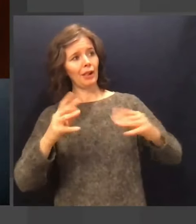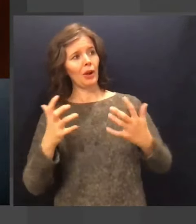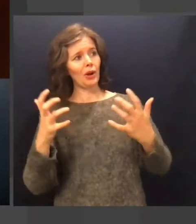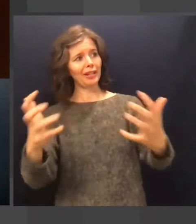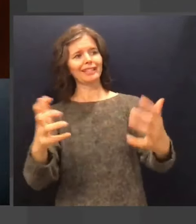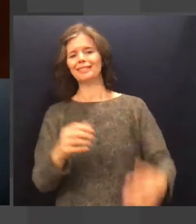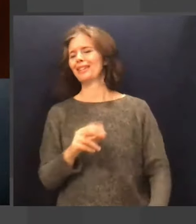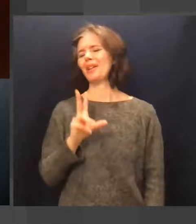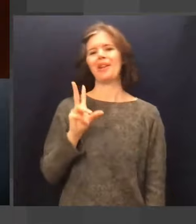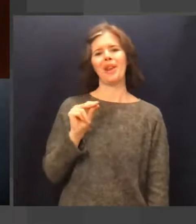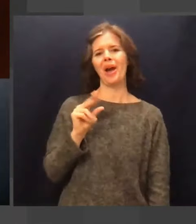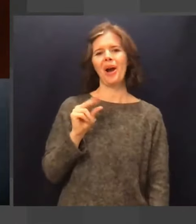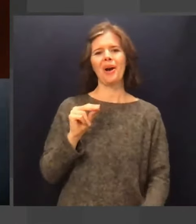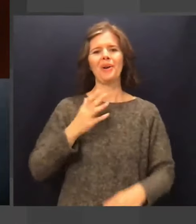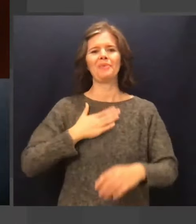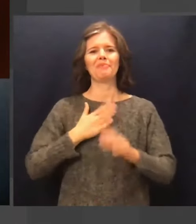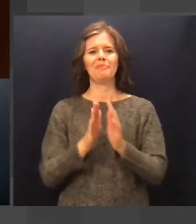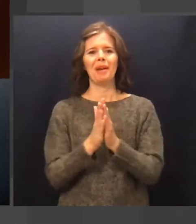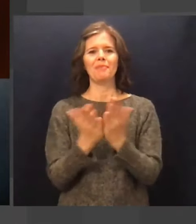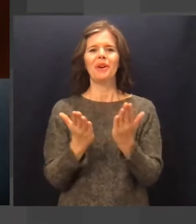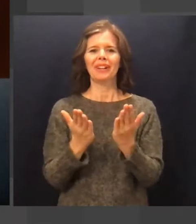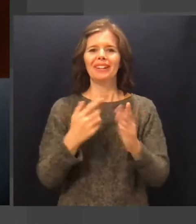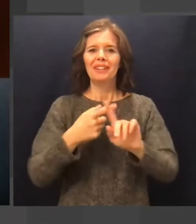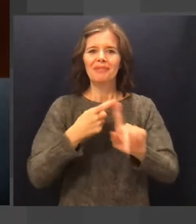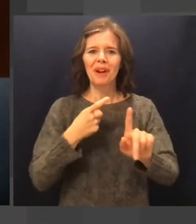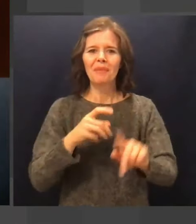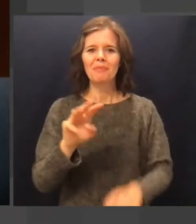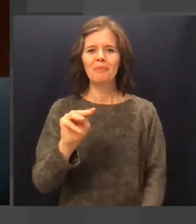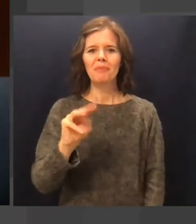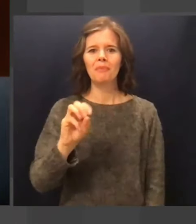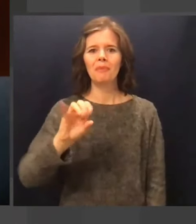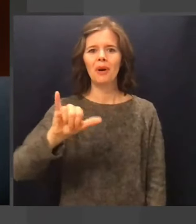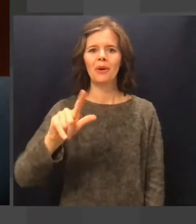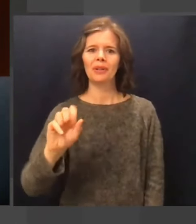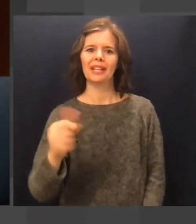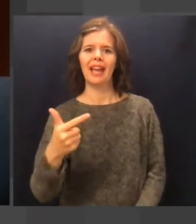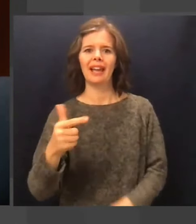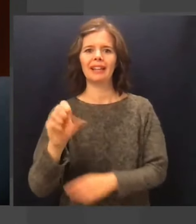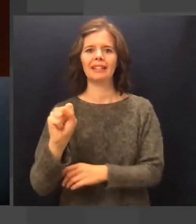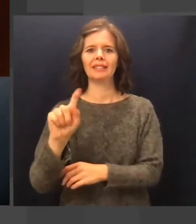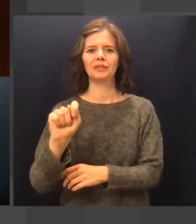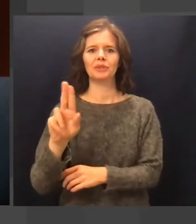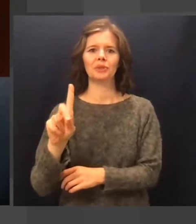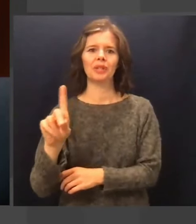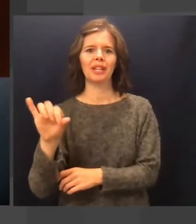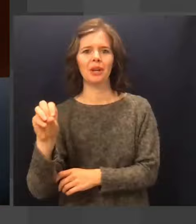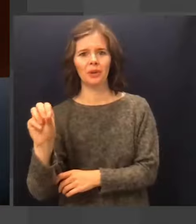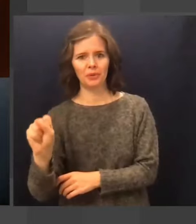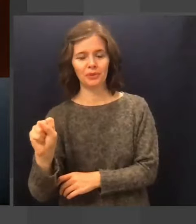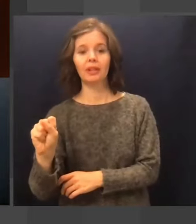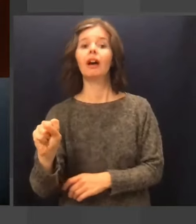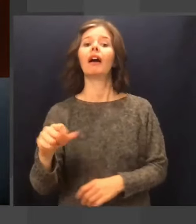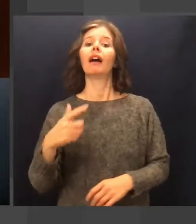NO. THIS IS ONLY FOR MOJANG STUDIOS.